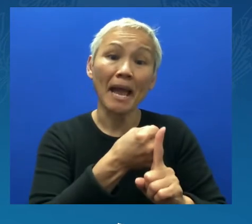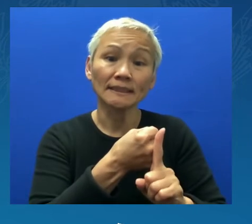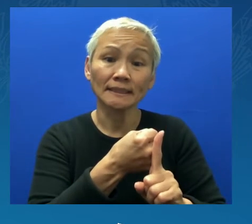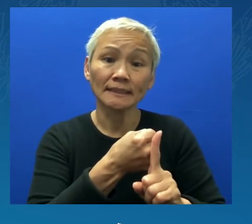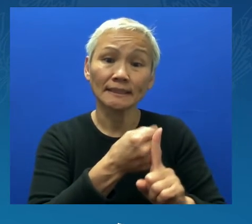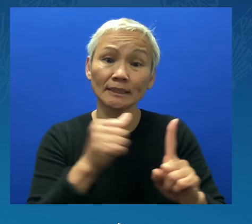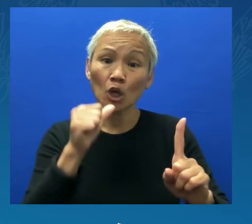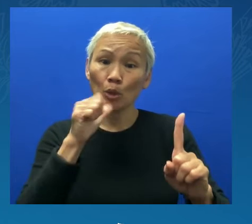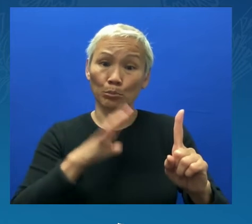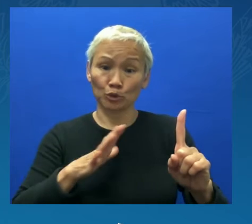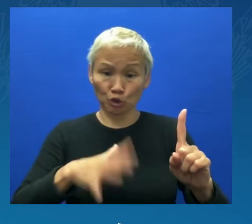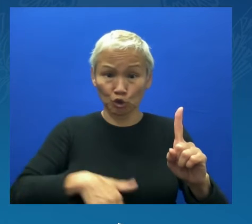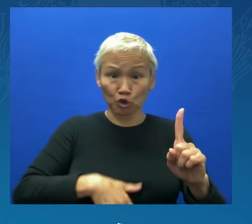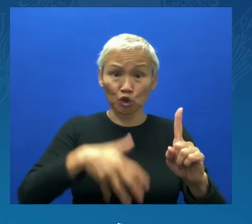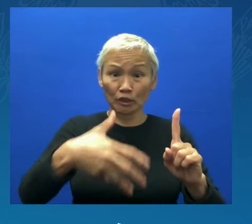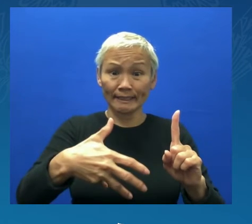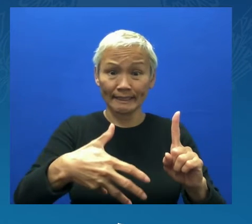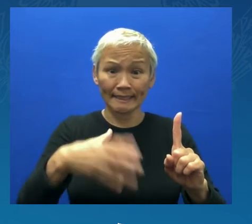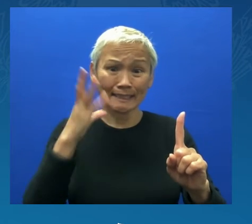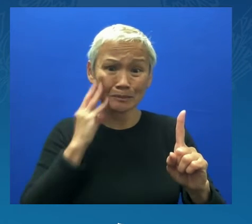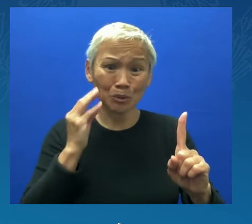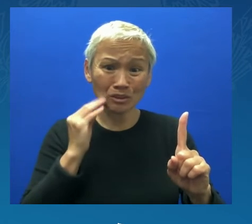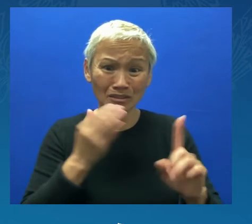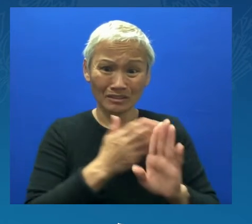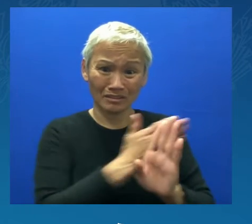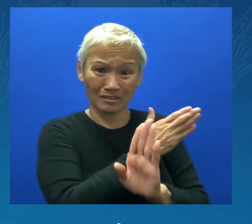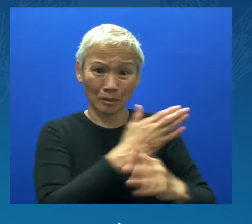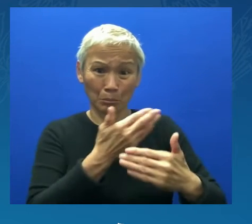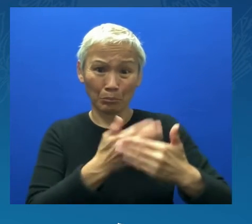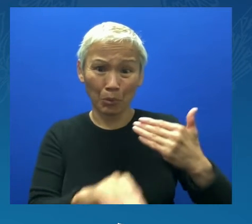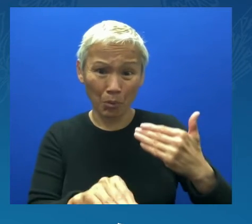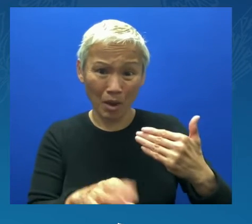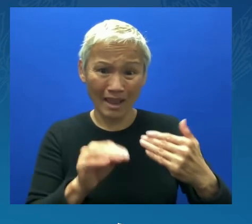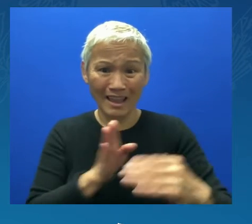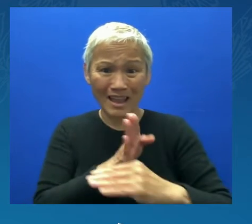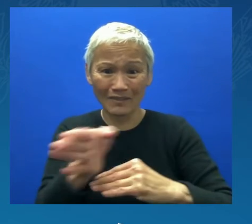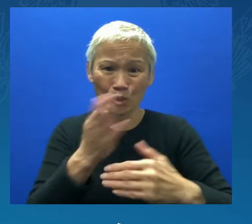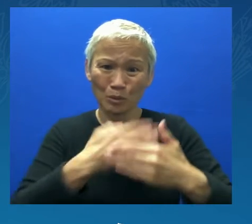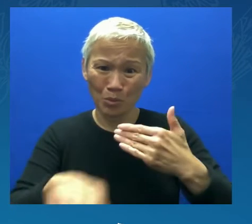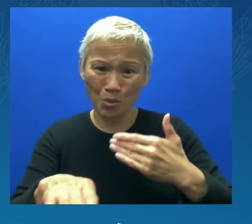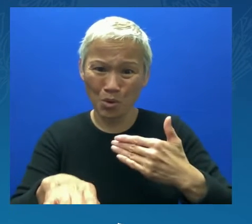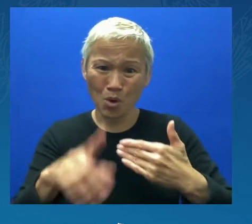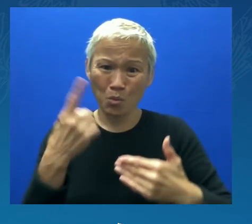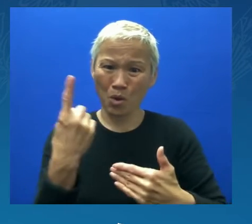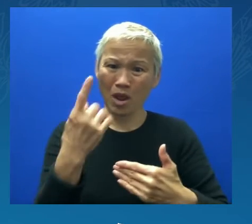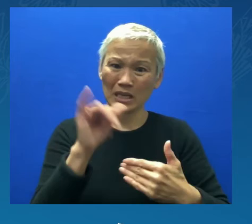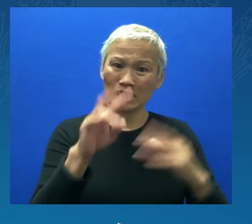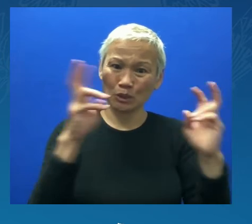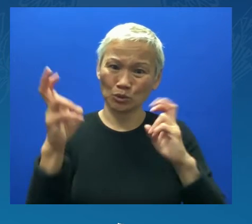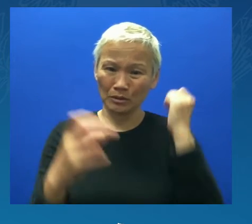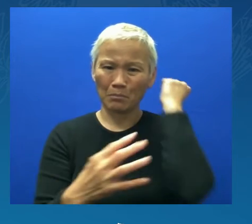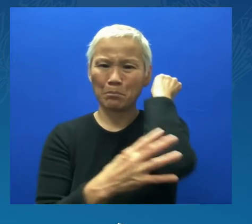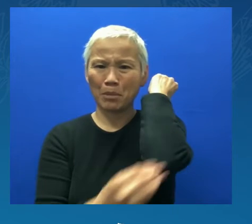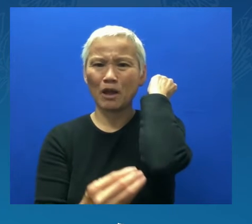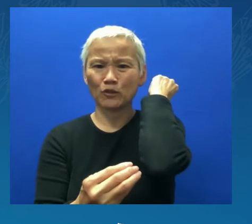before birth, and after birth, that is one of the issues. One of the issues is access to transportation,